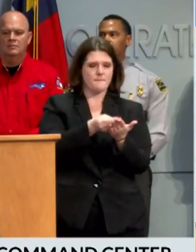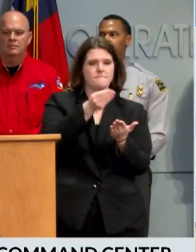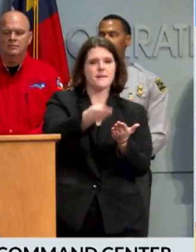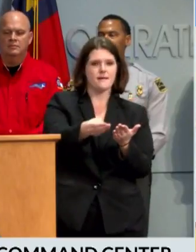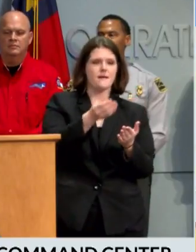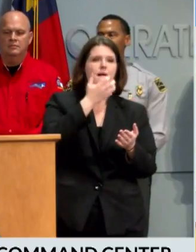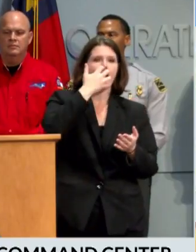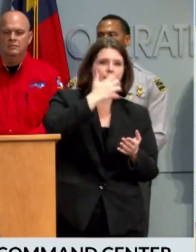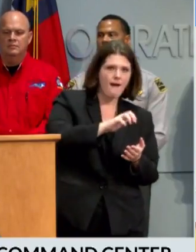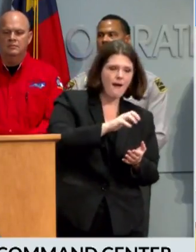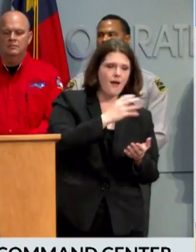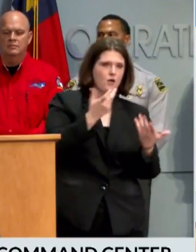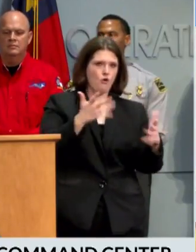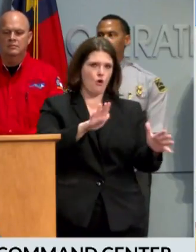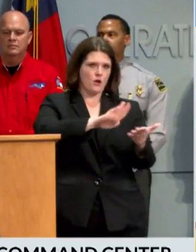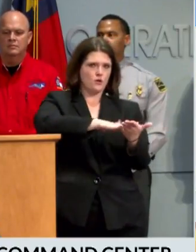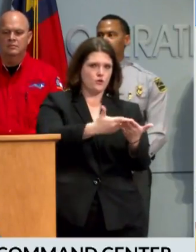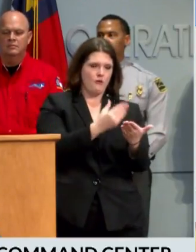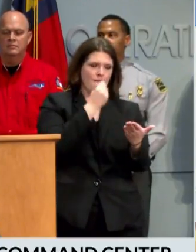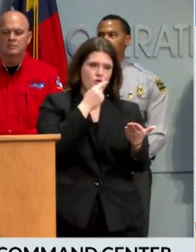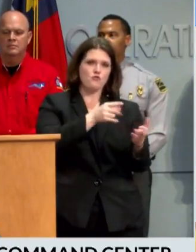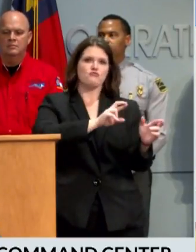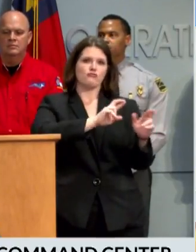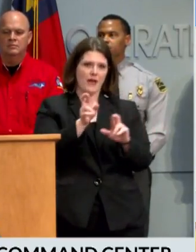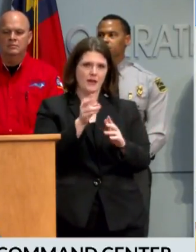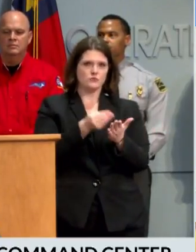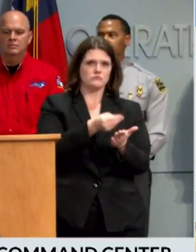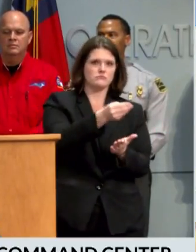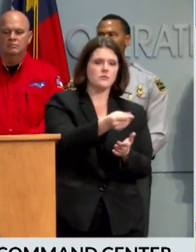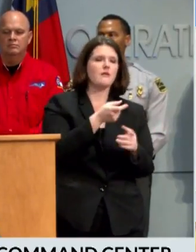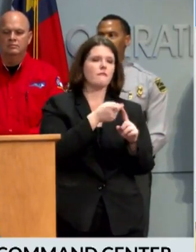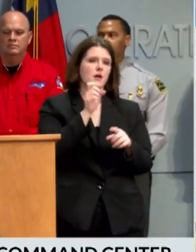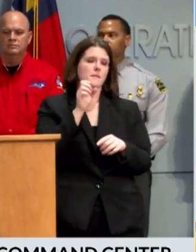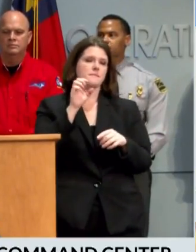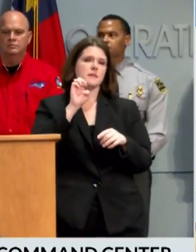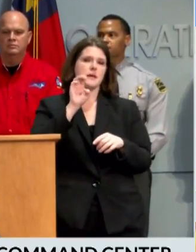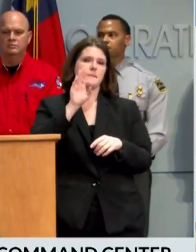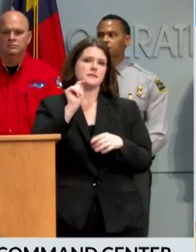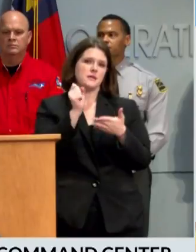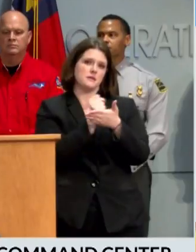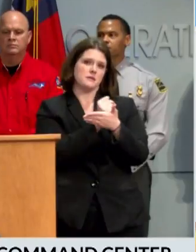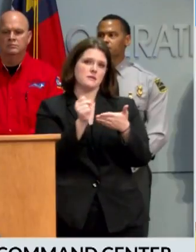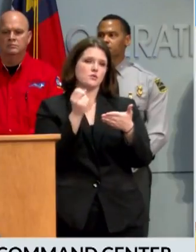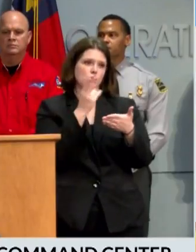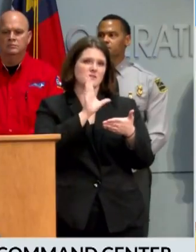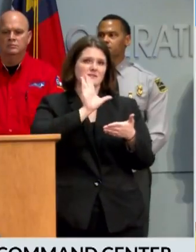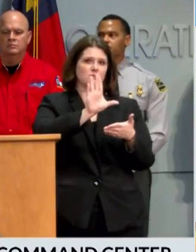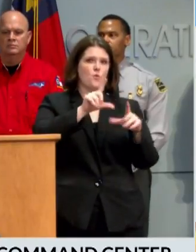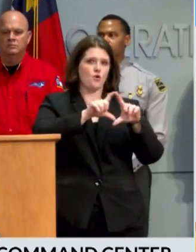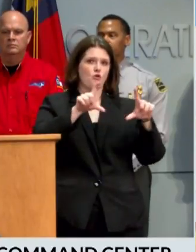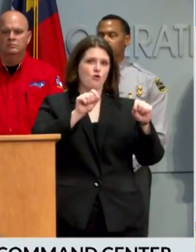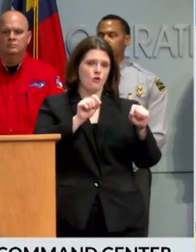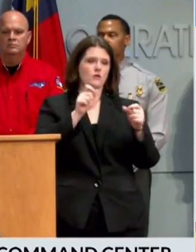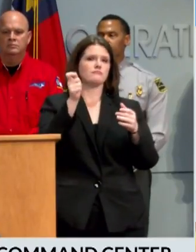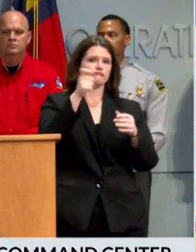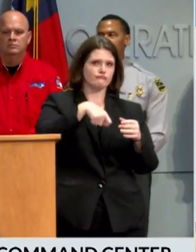WE CONTINUED TO PUT IN PLACE AS MUCH FLEXIBILITY IN OUR PROGRAMS AS WE CAN GOING FORWARD. AS I MENTIONED YESTERDAY, PEOPLE IN THE FOOD AND NUTRITION SERVICE PROGRAM WILL NOW BE ABLE TO PURCHASE HOT FOOD INCLUDING PREPARED FOOD